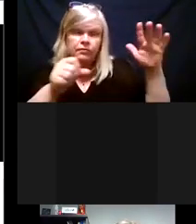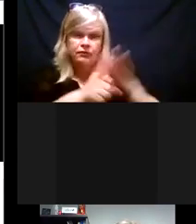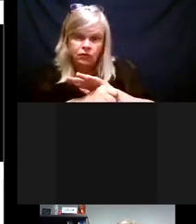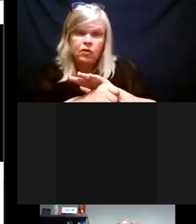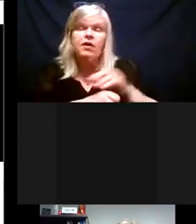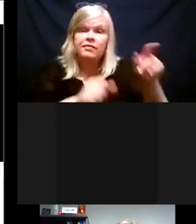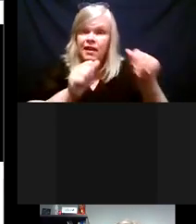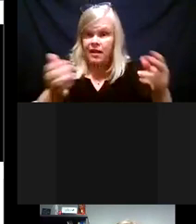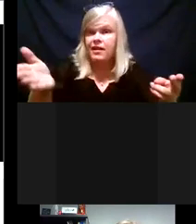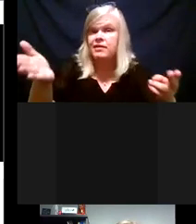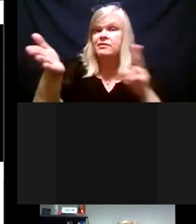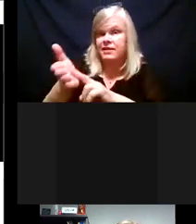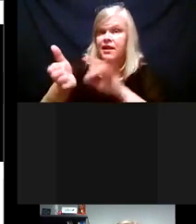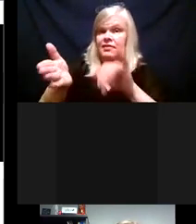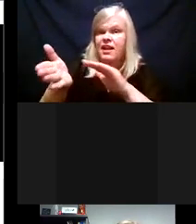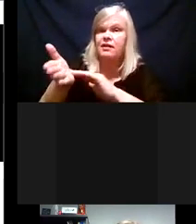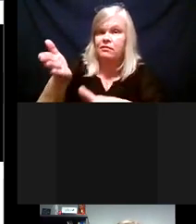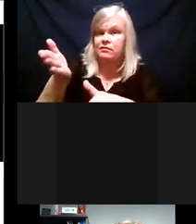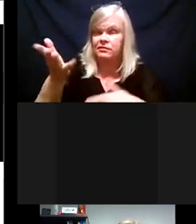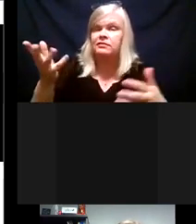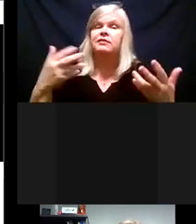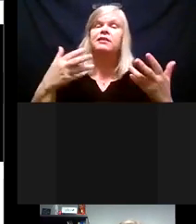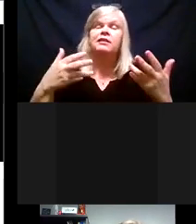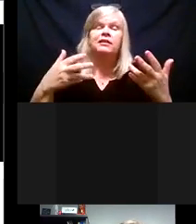SIGN THAT RELEASE. IT WOULDN'T REQUIRE A PARENT OR